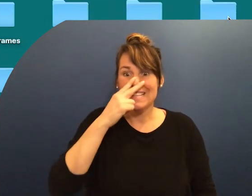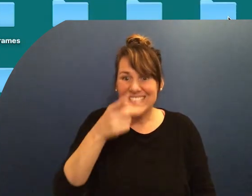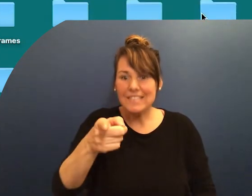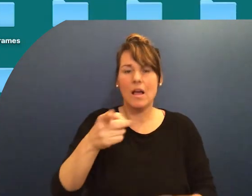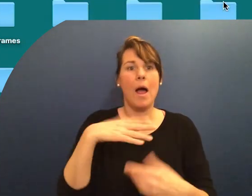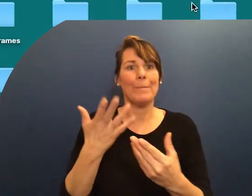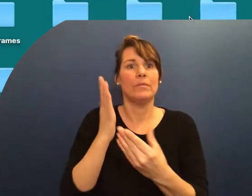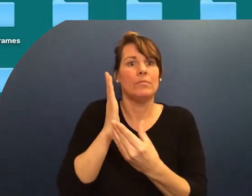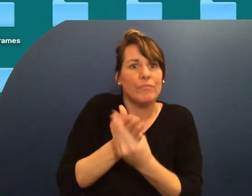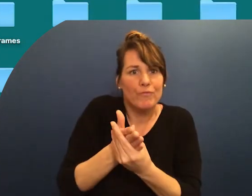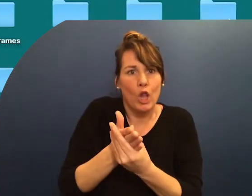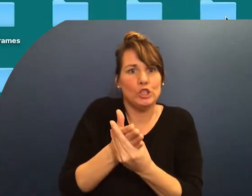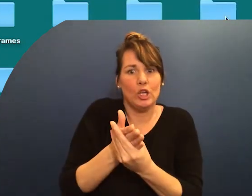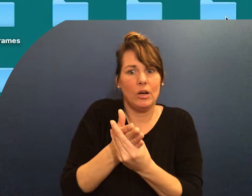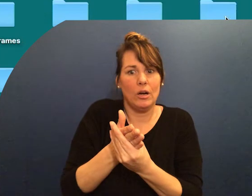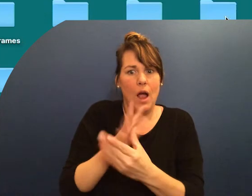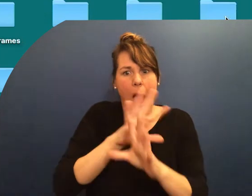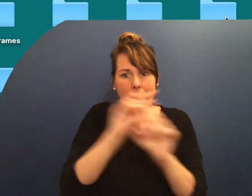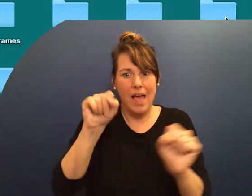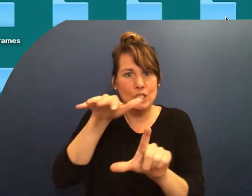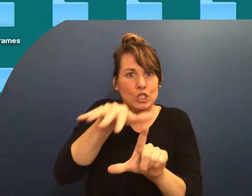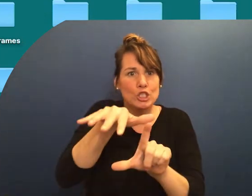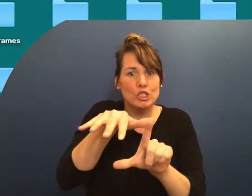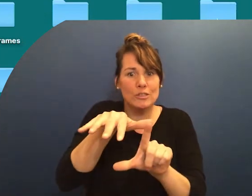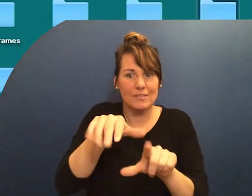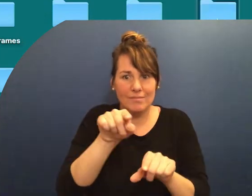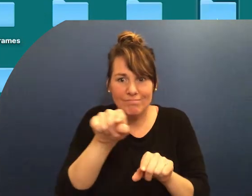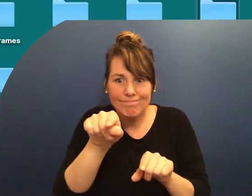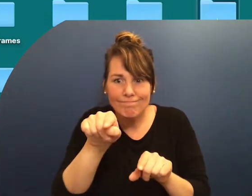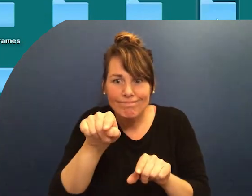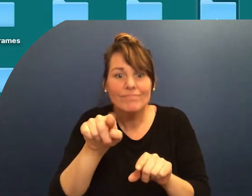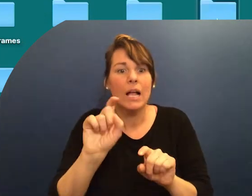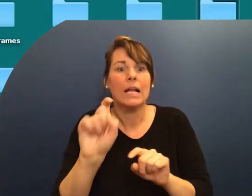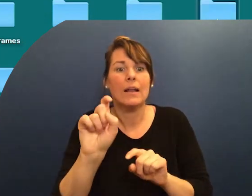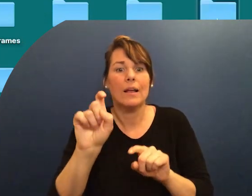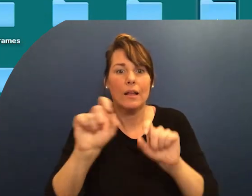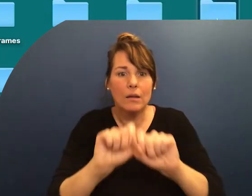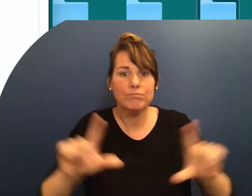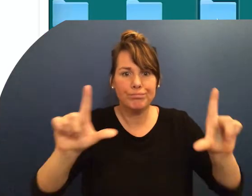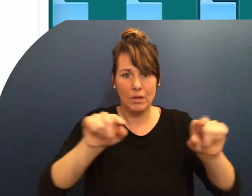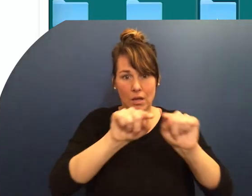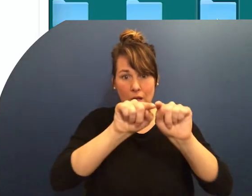And as you see now on my desktop, I have all the publicly available annotated Elan files